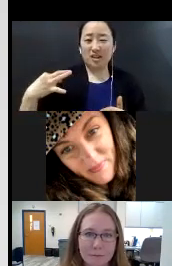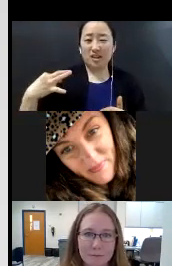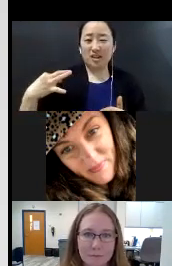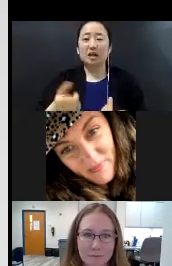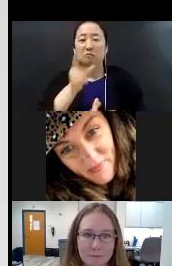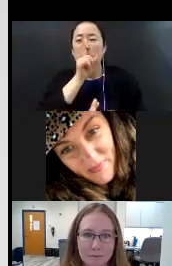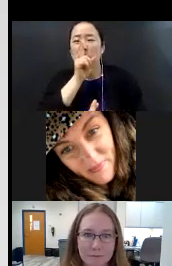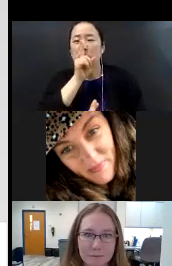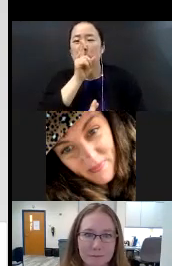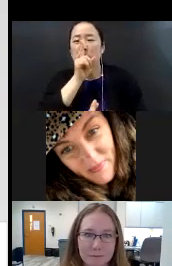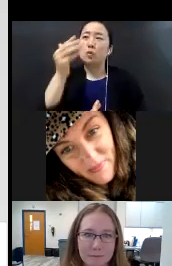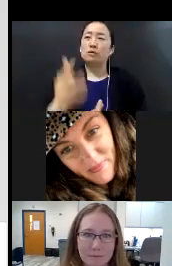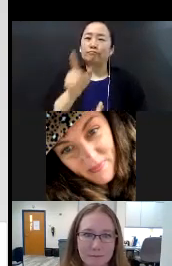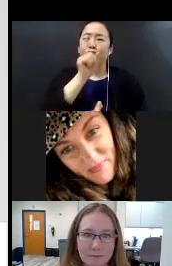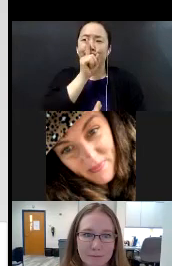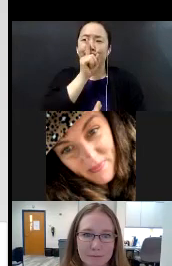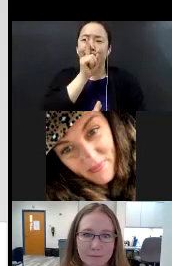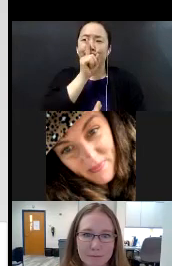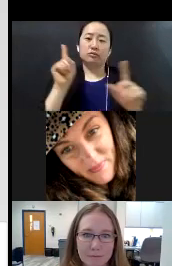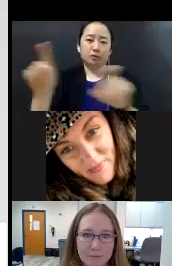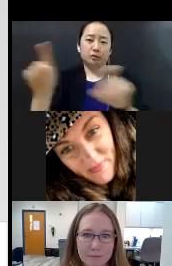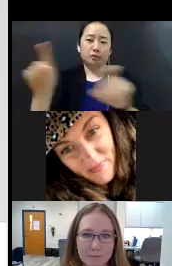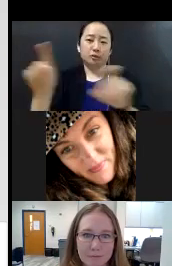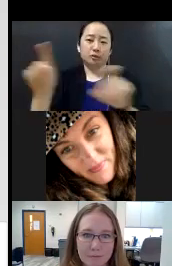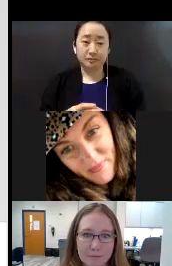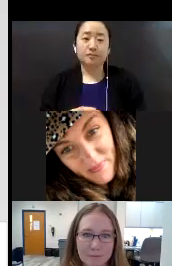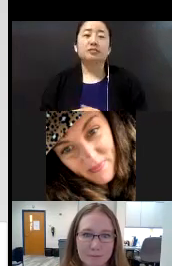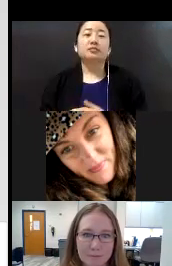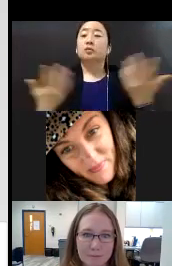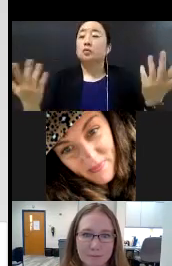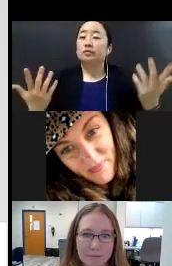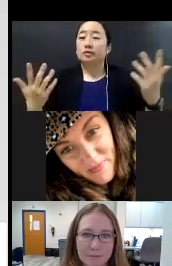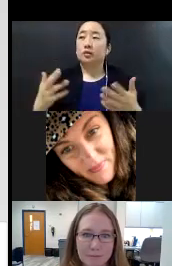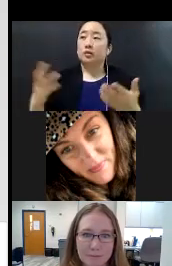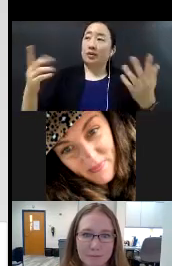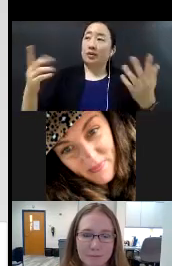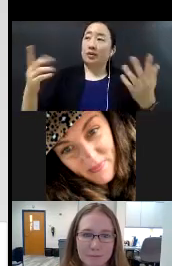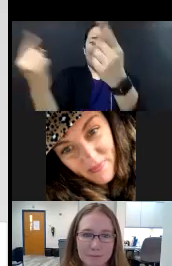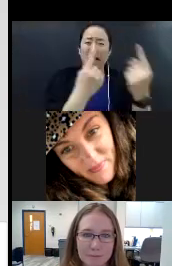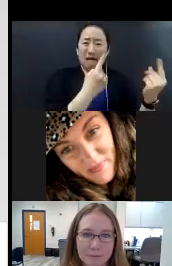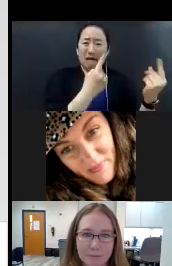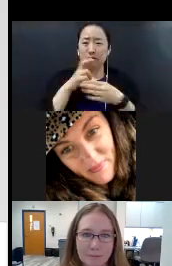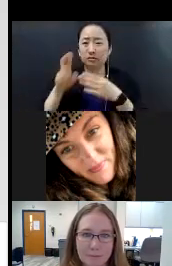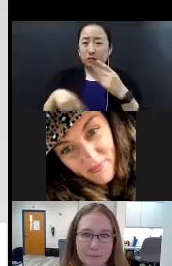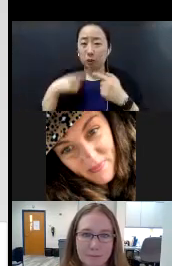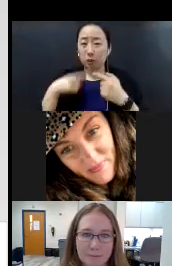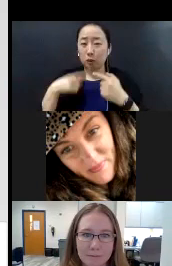THE SESSION. THE NEXT SLIDE SHOWS YOU SOME OF THE RESULTS WE FOUND. A FEW DETAILS ABOUT THIS SURVEY DATA.